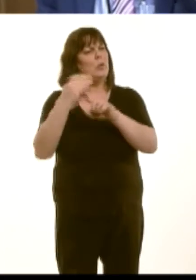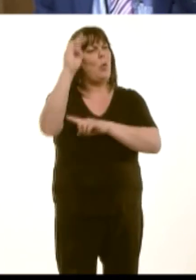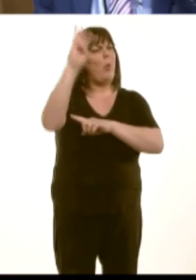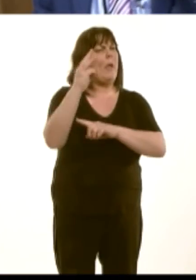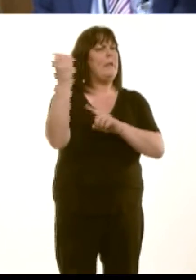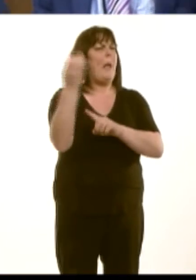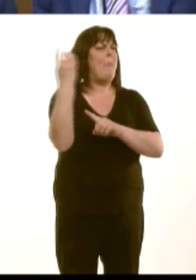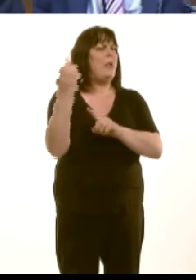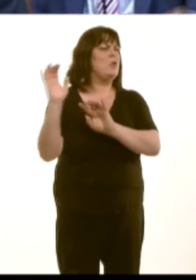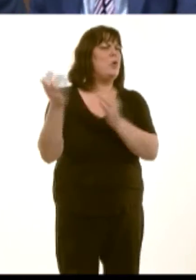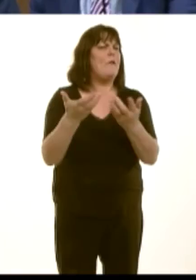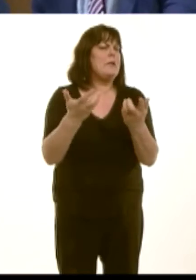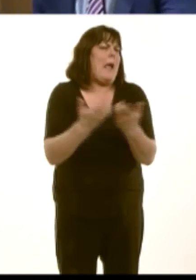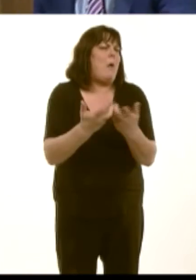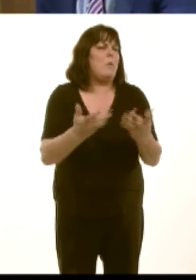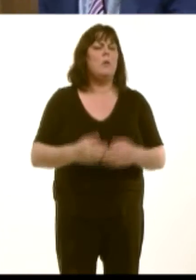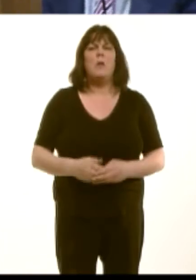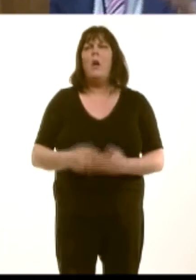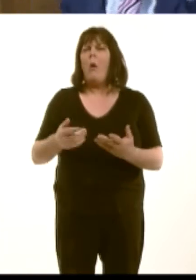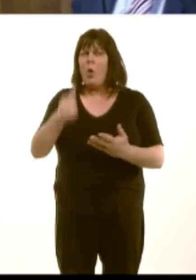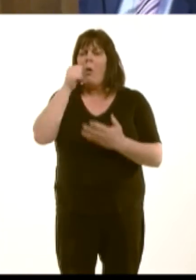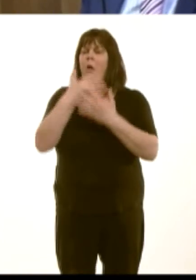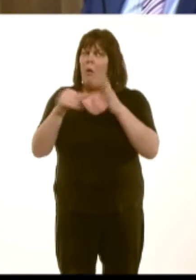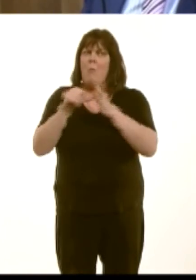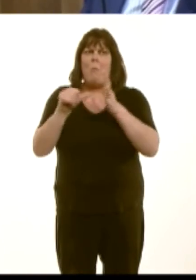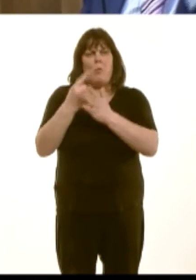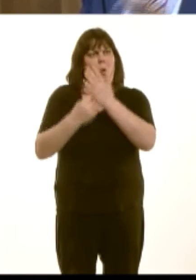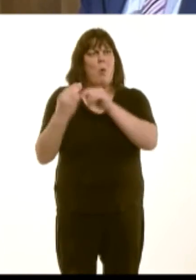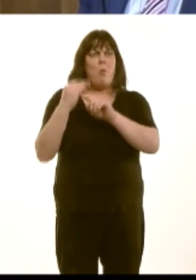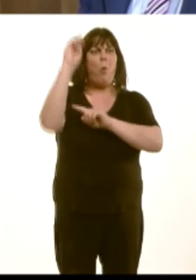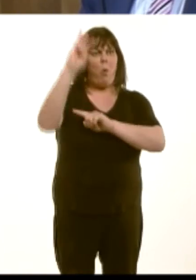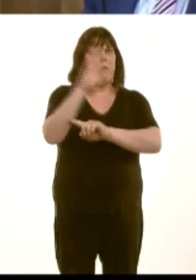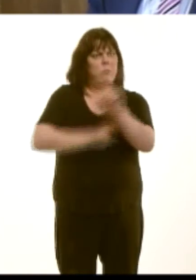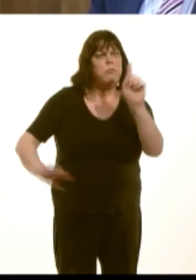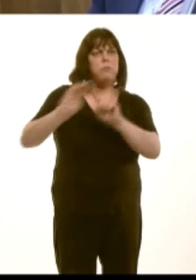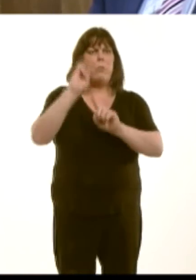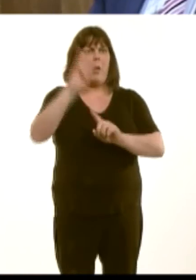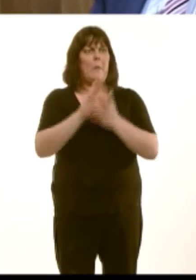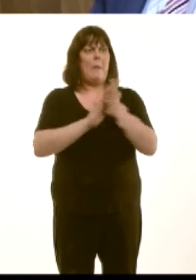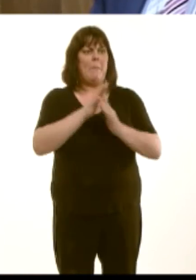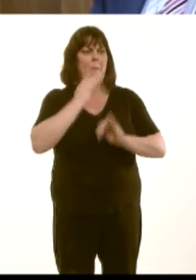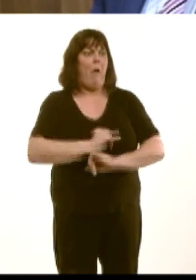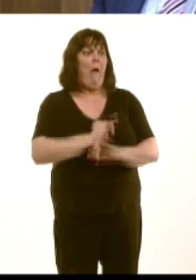pressure on the ambulance services across the whole of Wales, diverting resources away from life-threatening incidents.